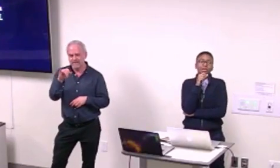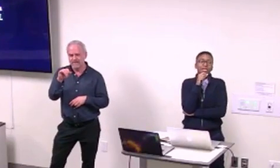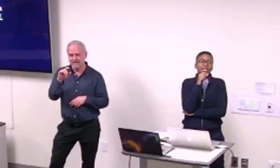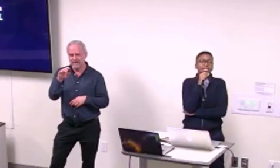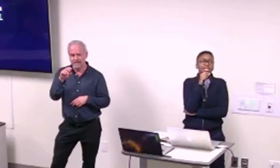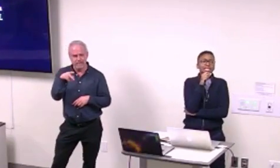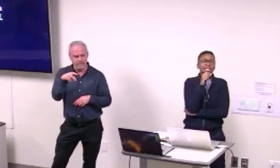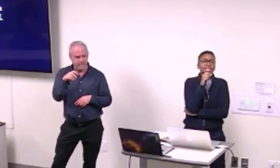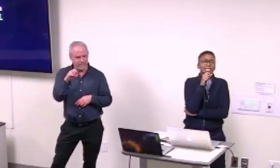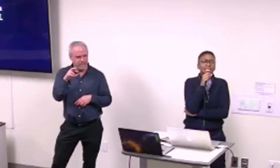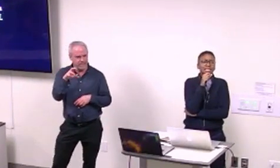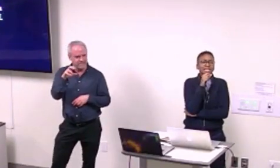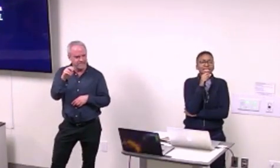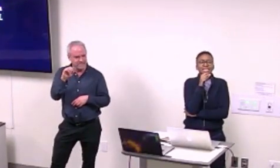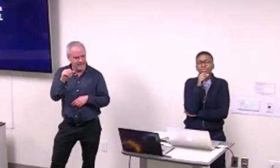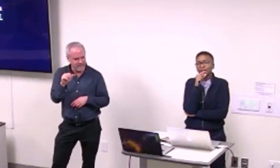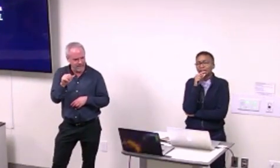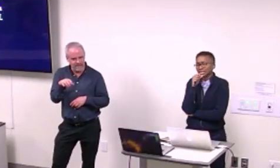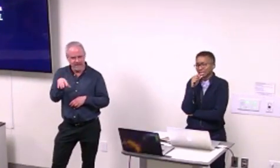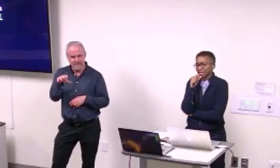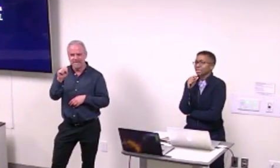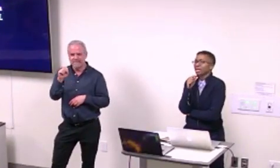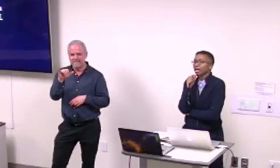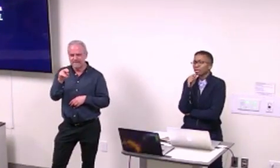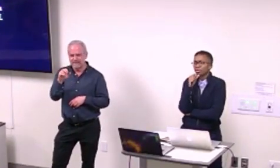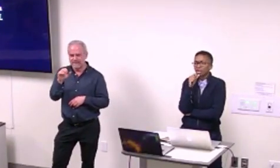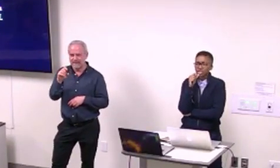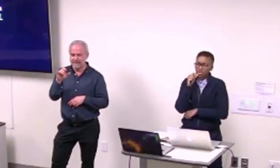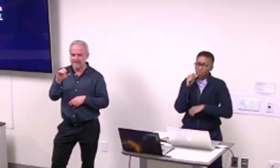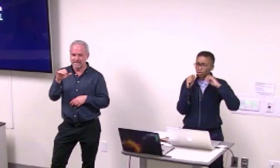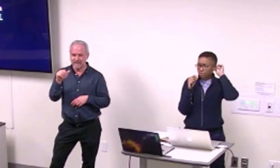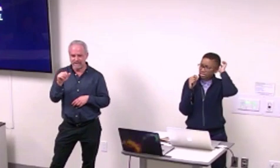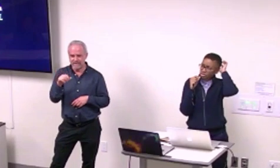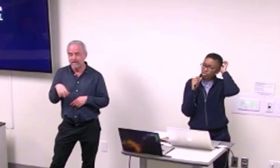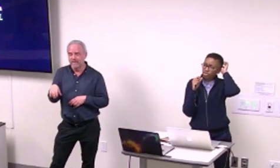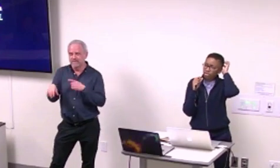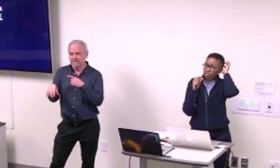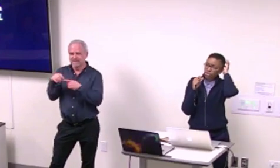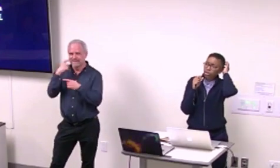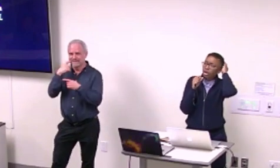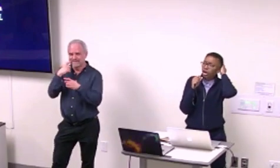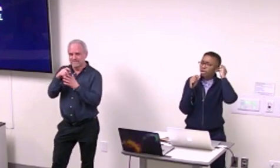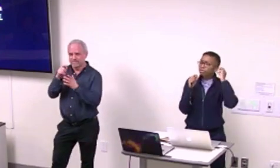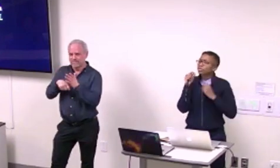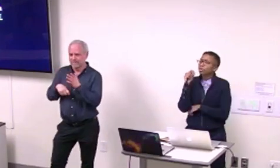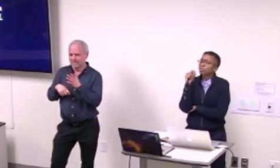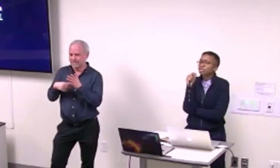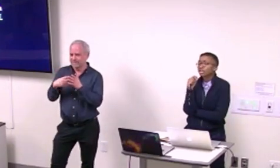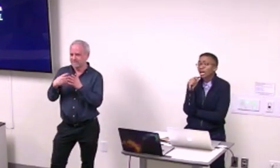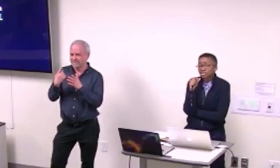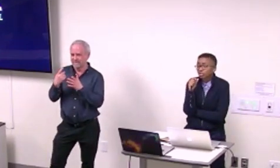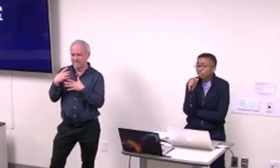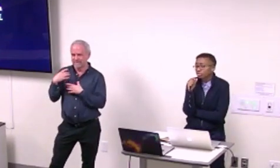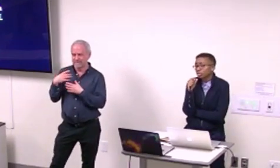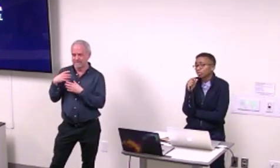Who actually just wrote a piece in Truth Out, too. So there's lot so folks doing the work.